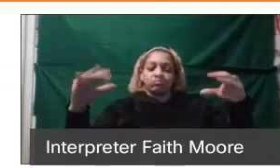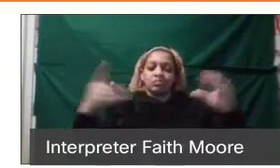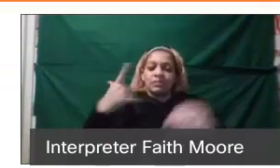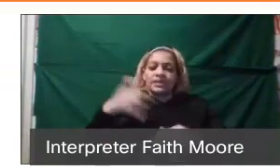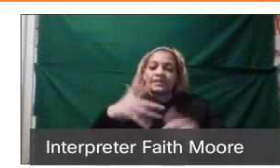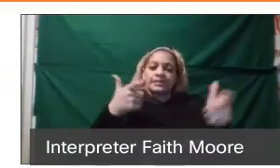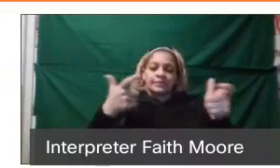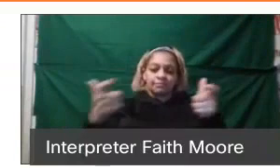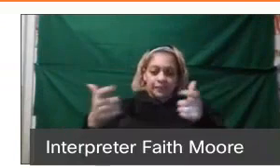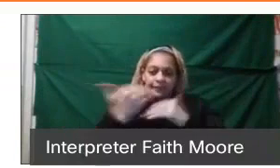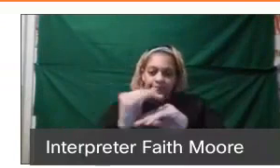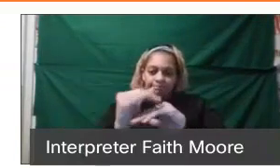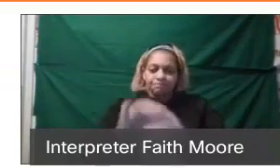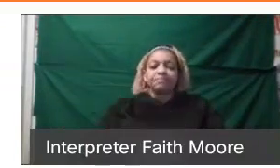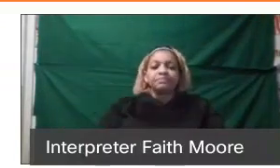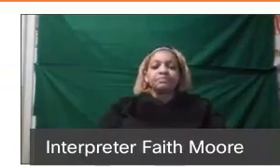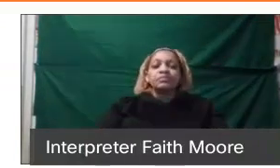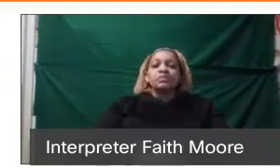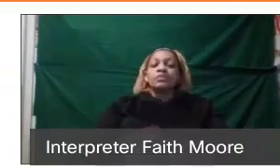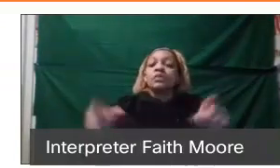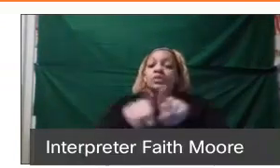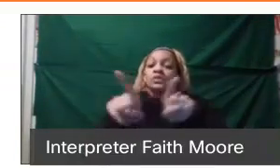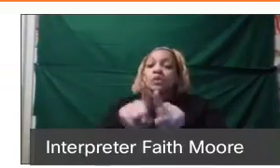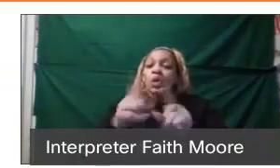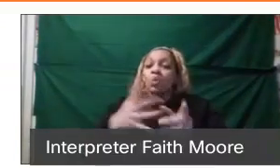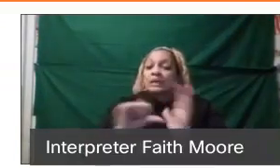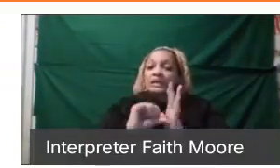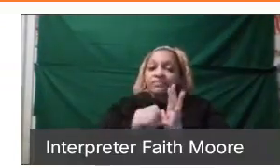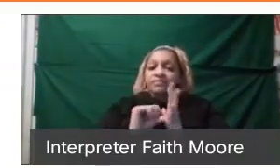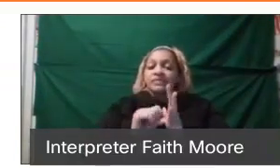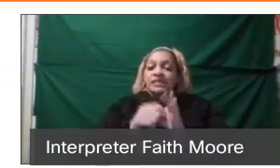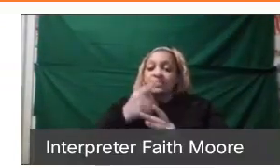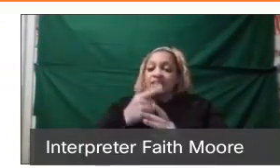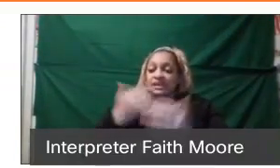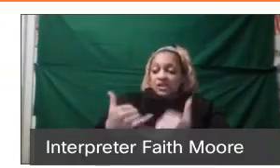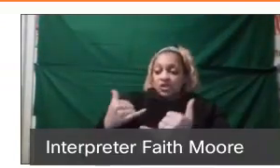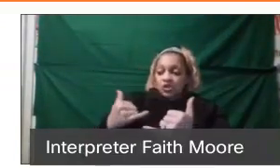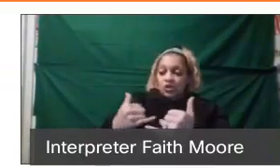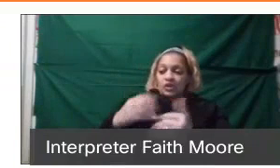I also want to point out that the. The in the existing condition, there is some frontage parking.